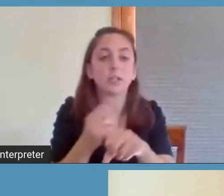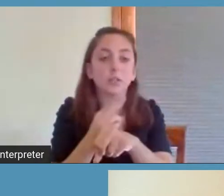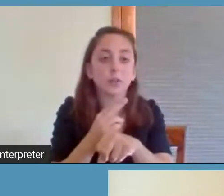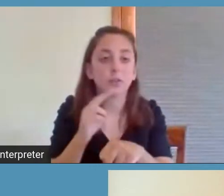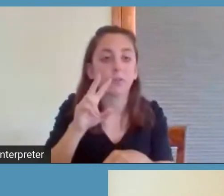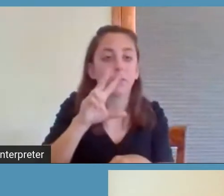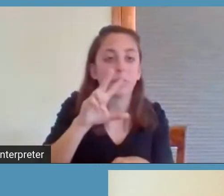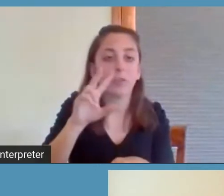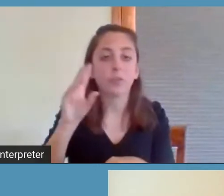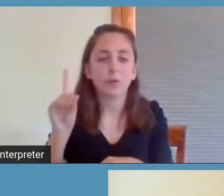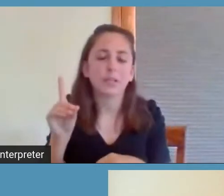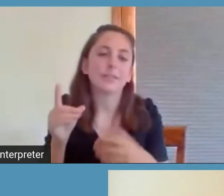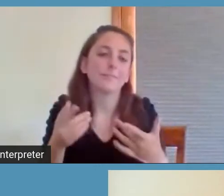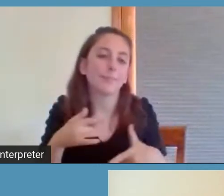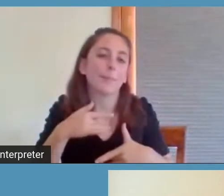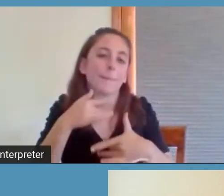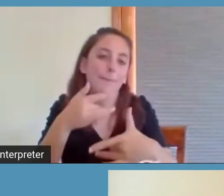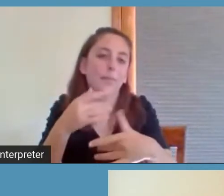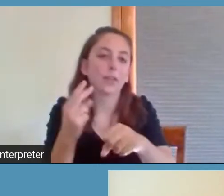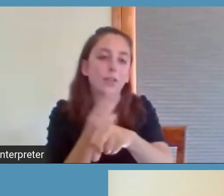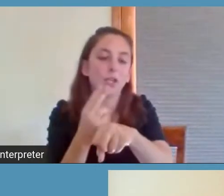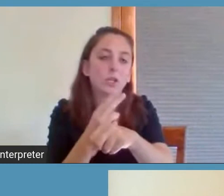uh you could actually use that space for exhibition i've seen that before